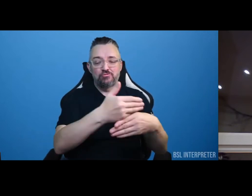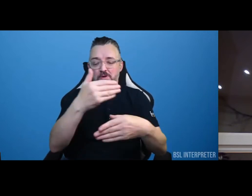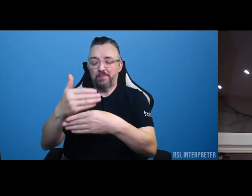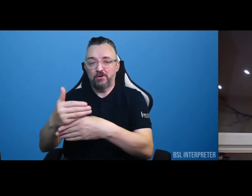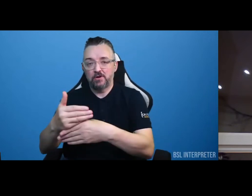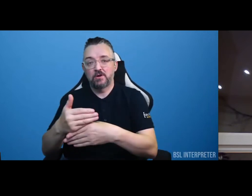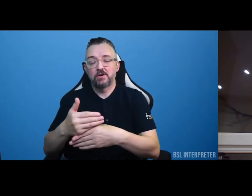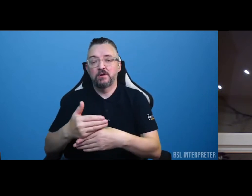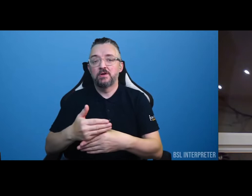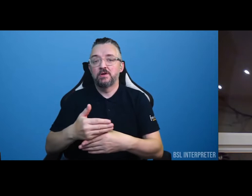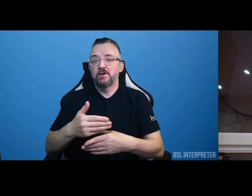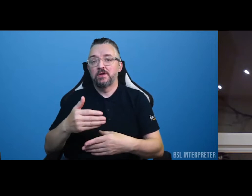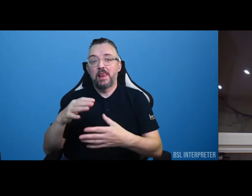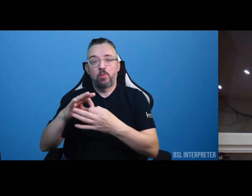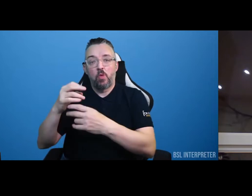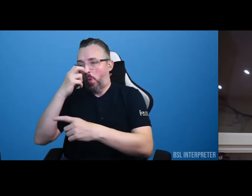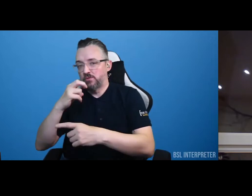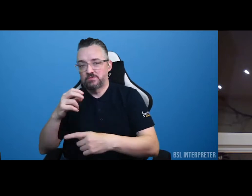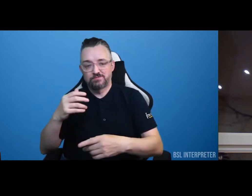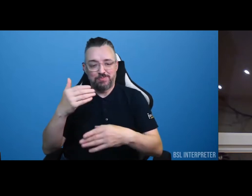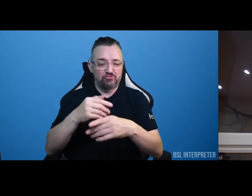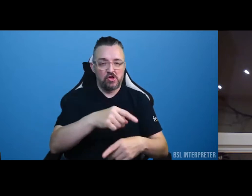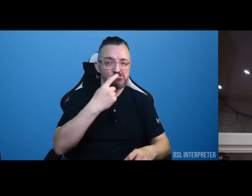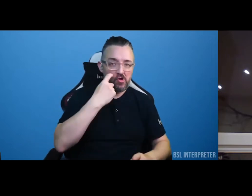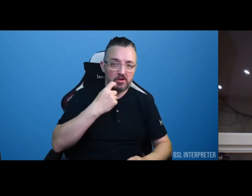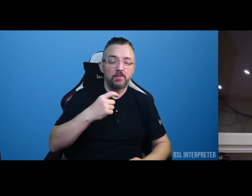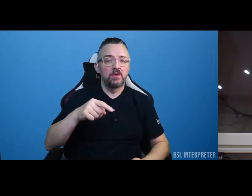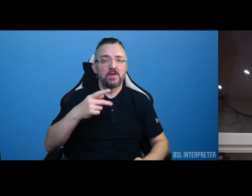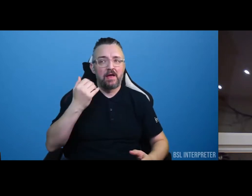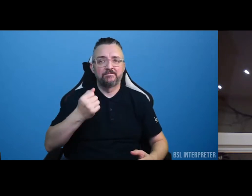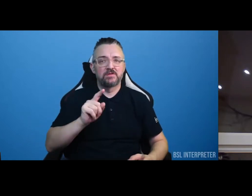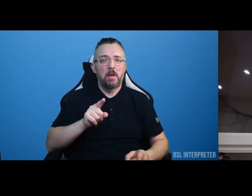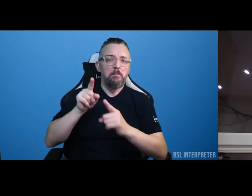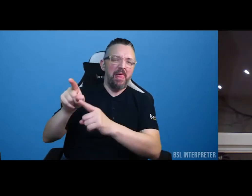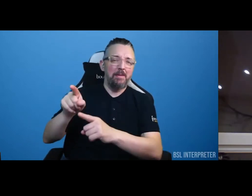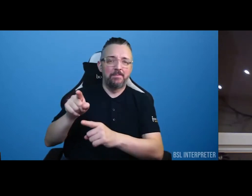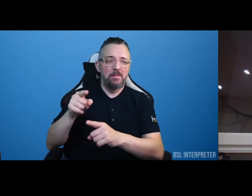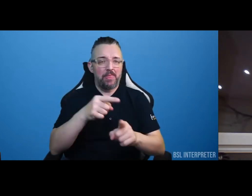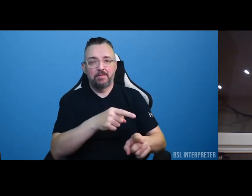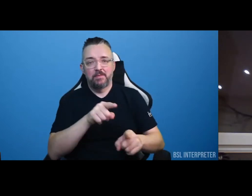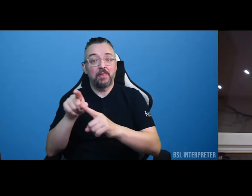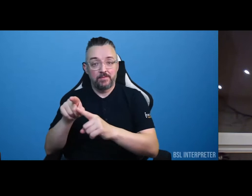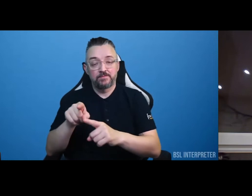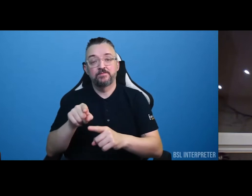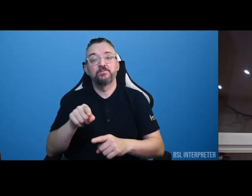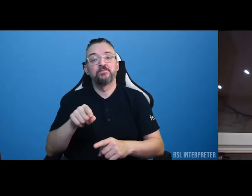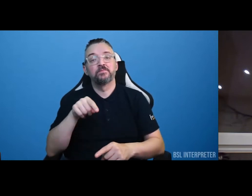that was kind of put on young people as well. And that was set off against a growing frustration